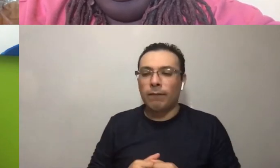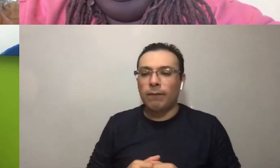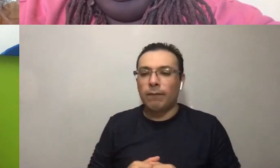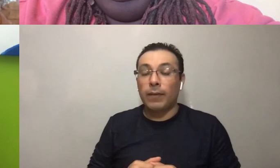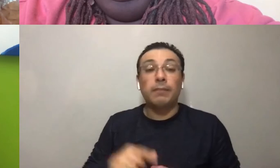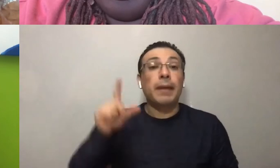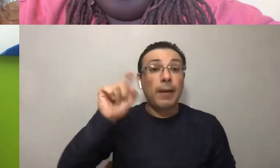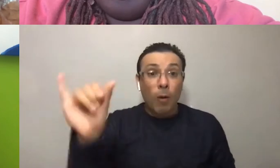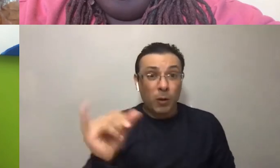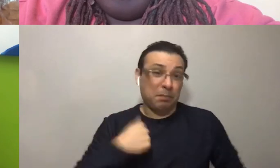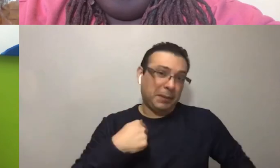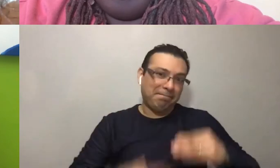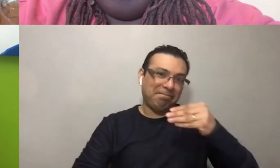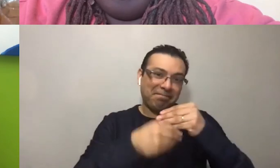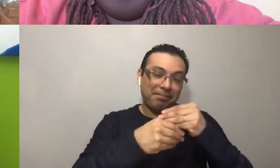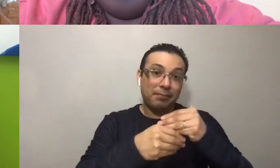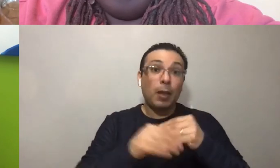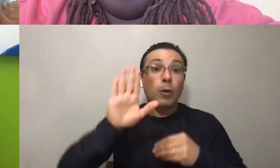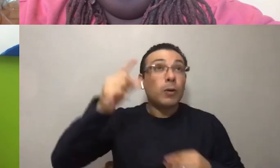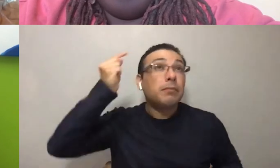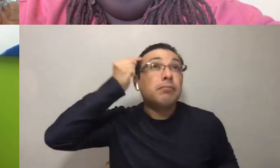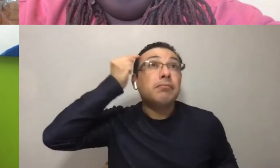So thank you so much to Michelle and Imani.